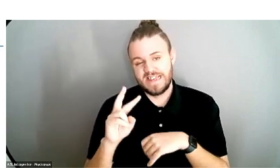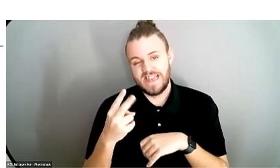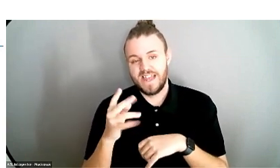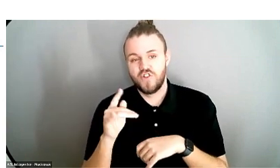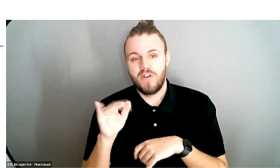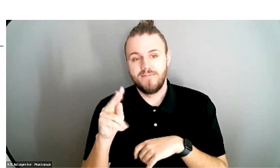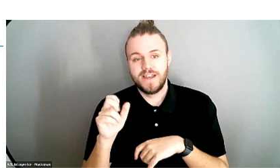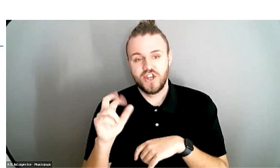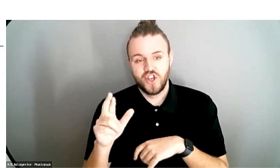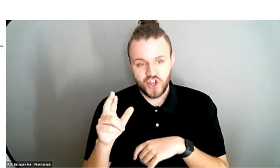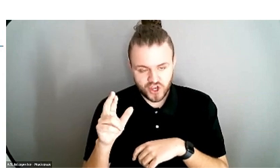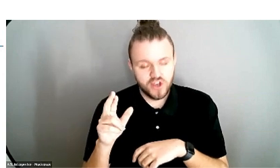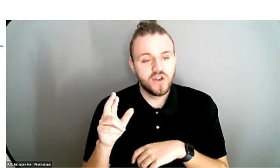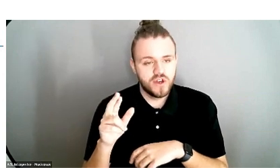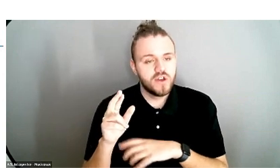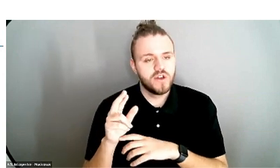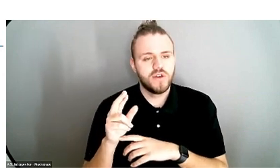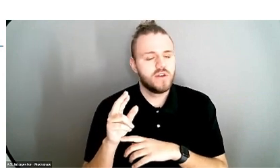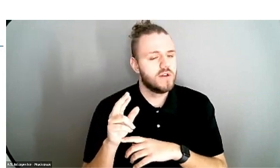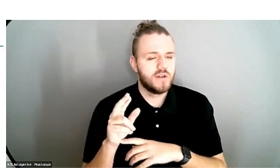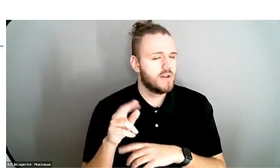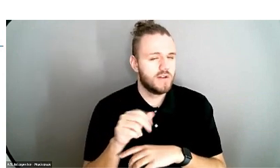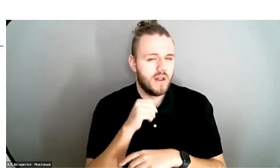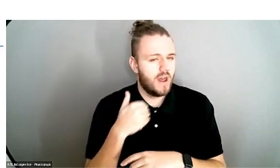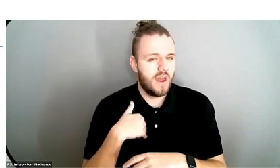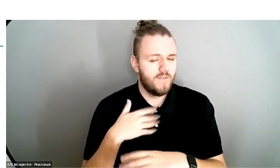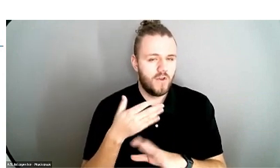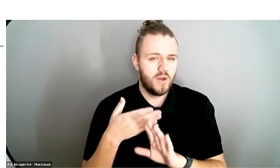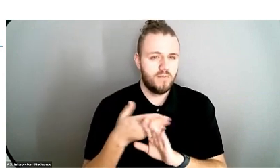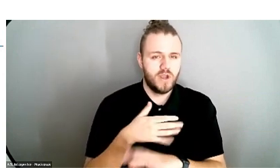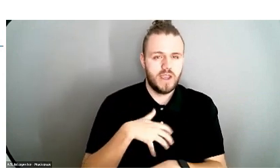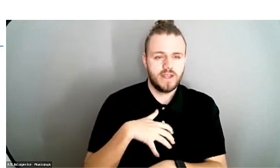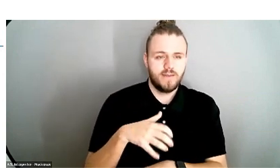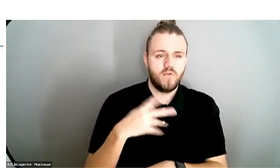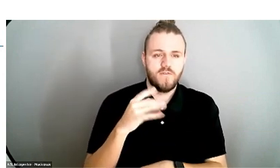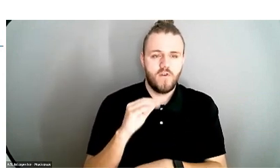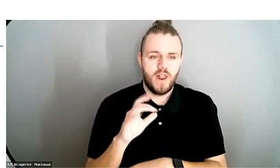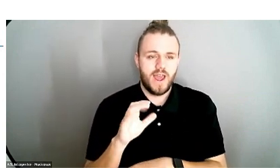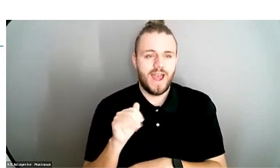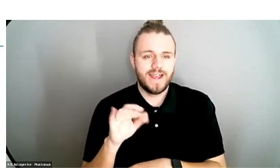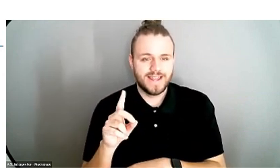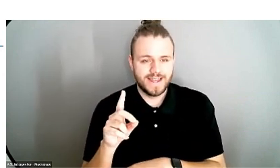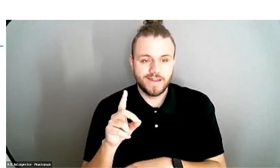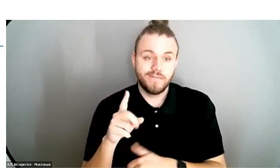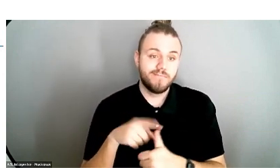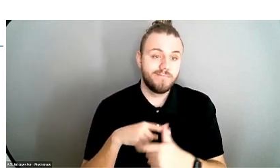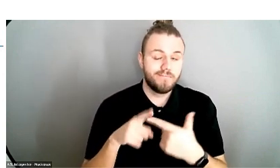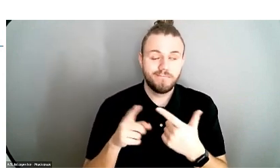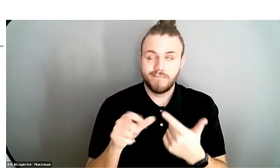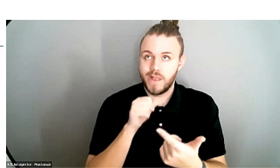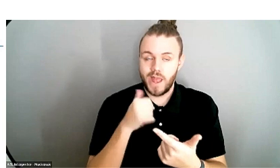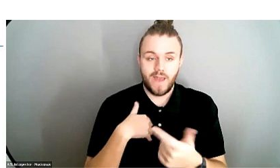she'd not had preconceptual folic acid. She'd not had the ability to